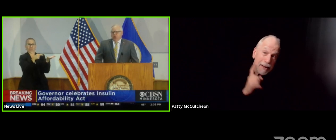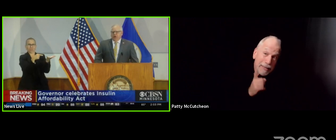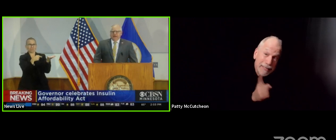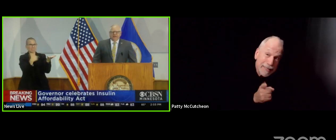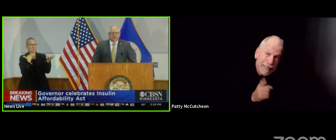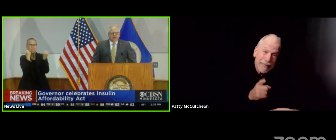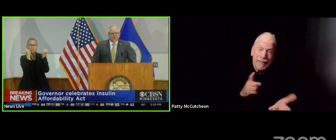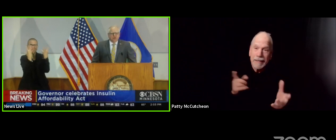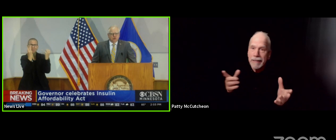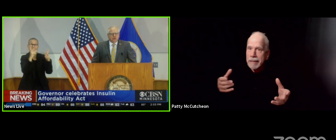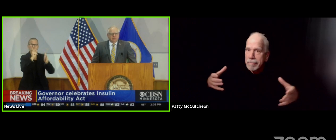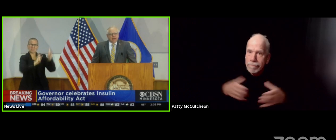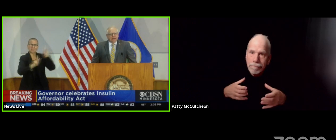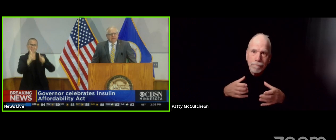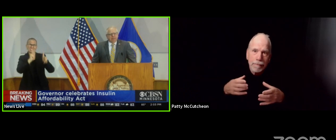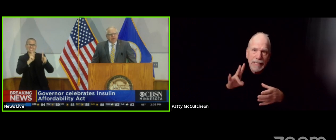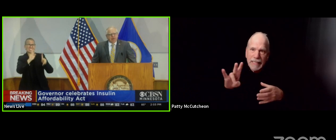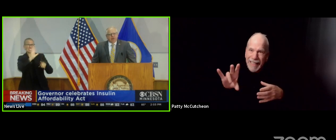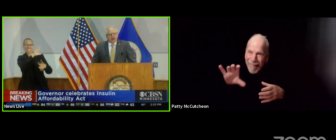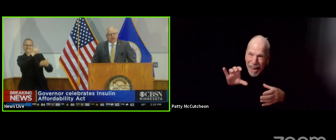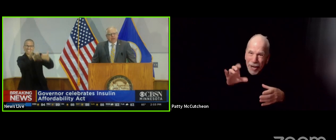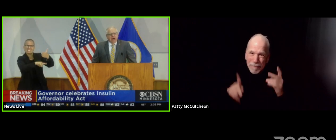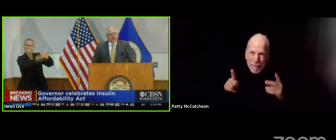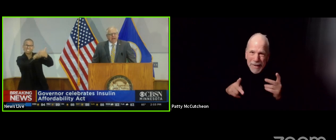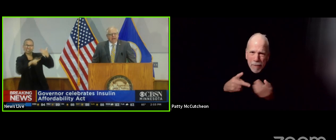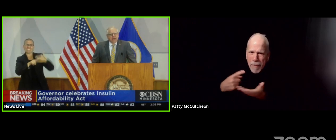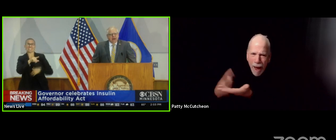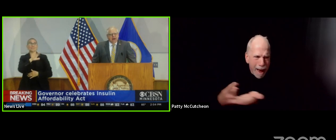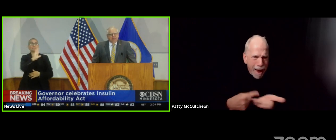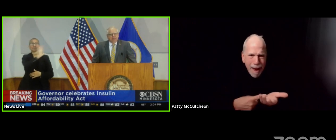THWART ANYTHING YOU DO THAT MIGHT IMPERIL THEIR BOTTOM LINE,